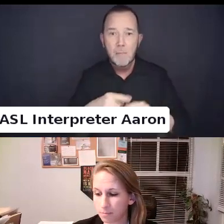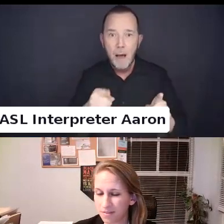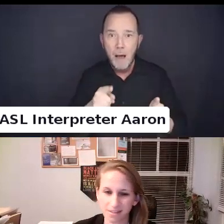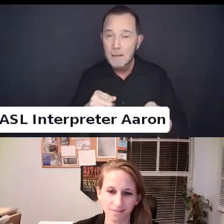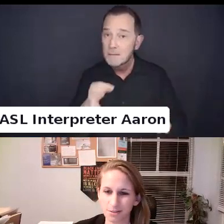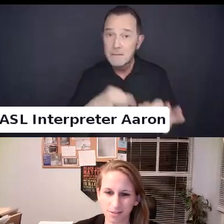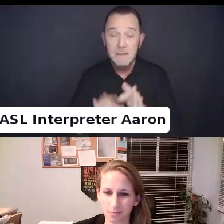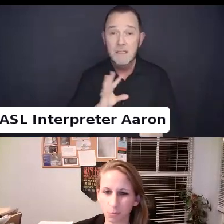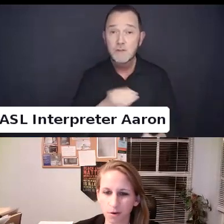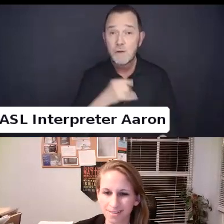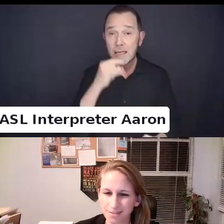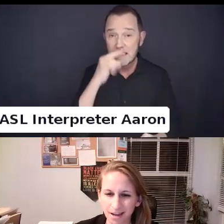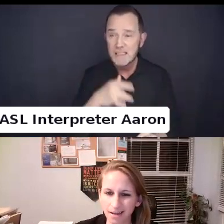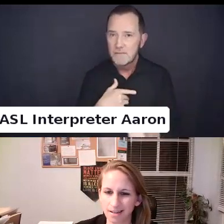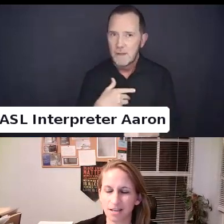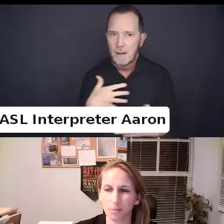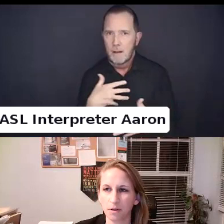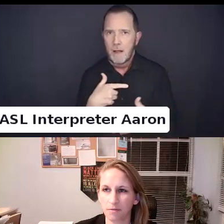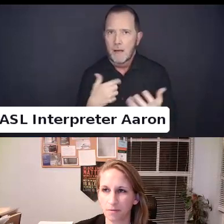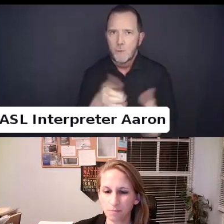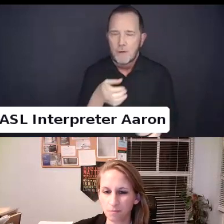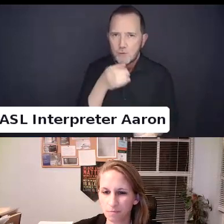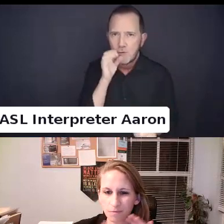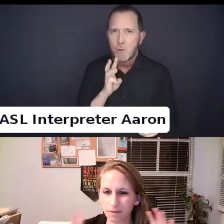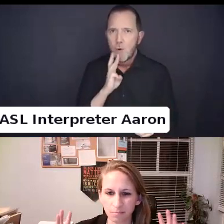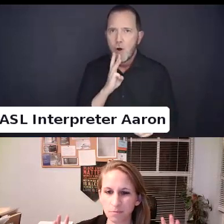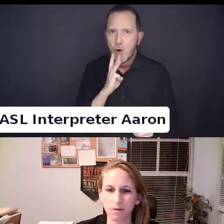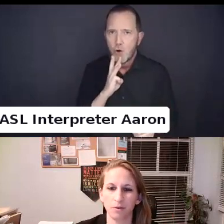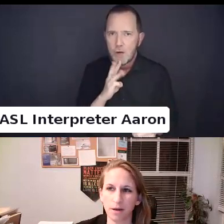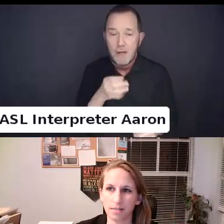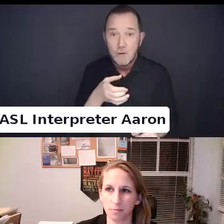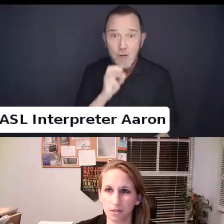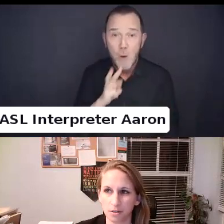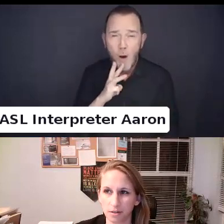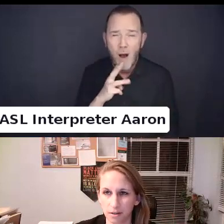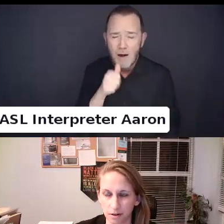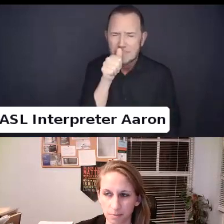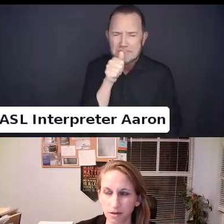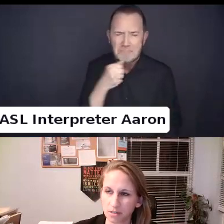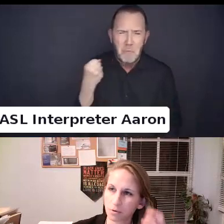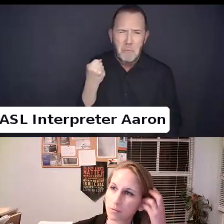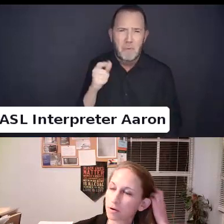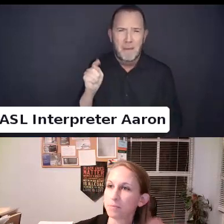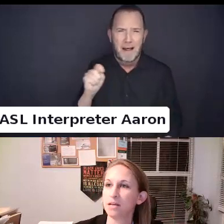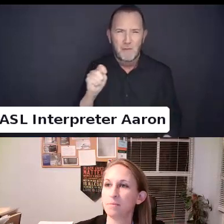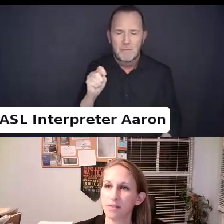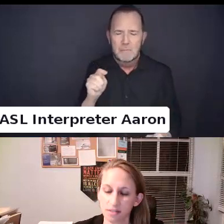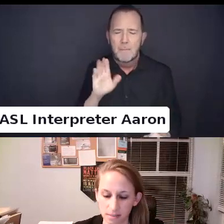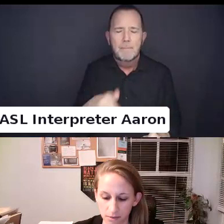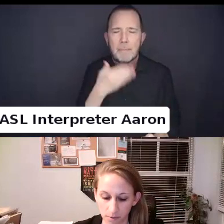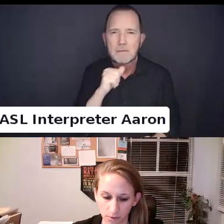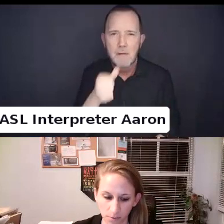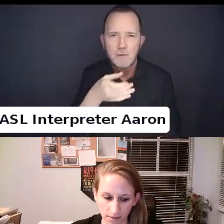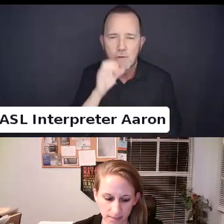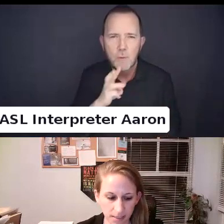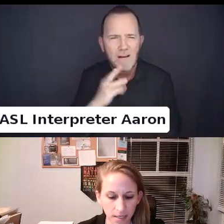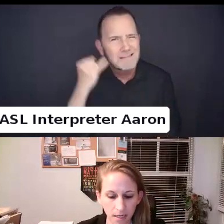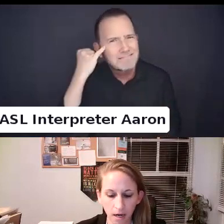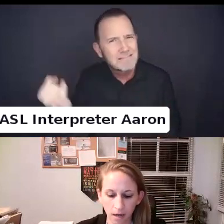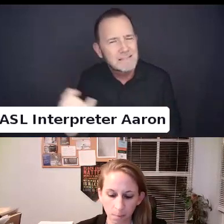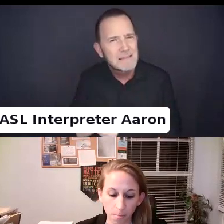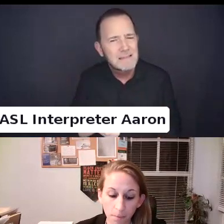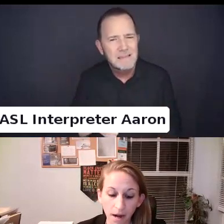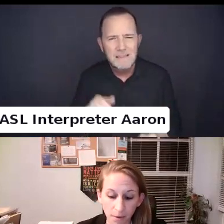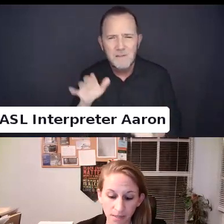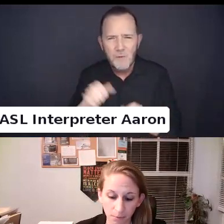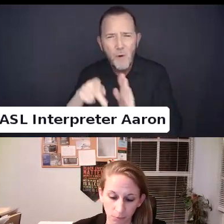And that is just a once tiny example of the myriad ways of which they were imputed by